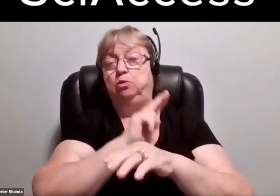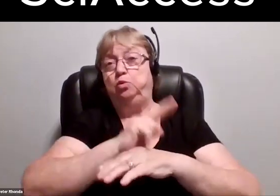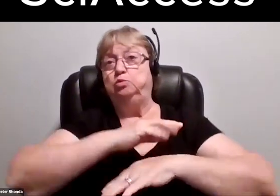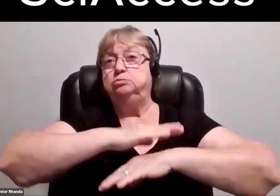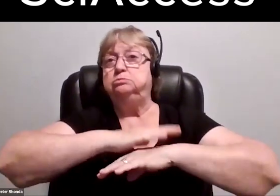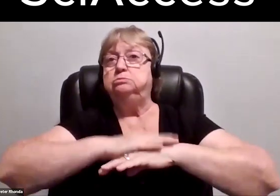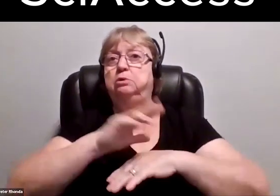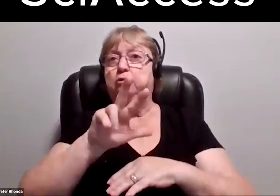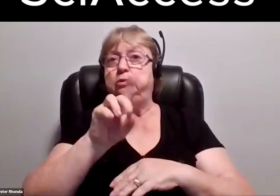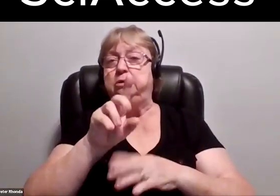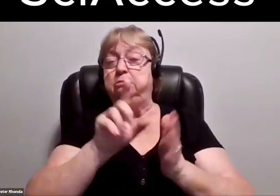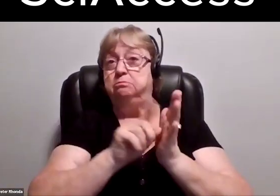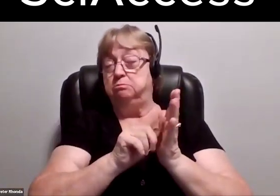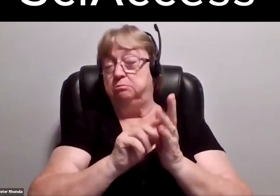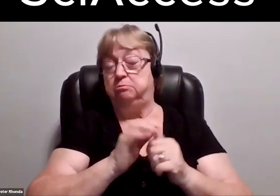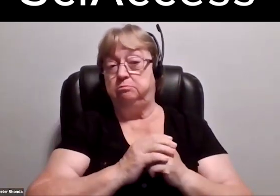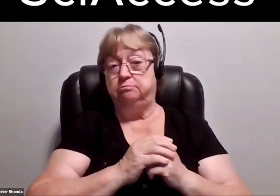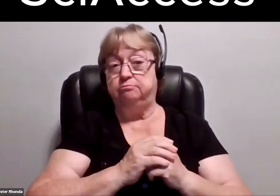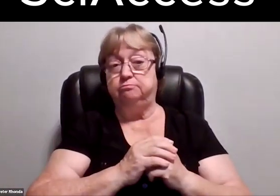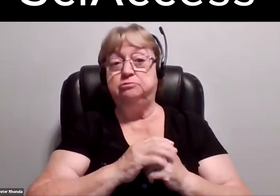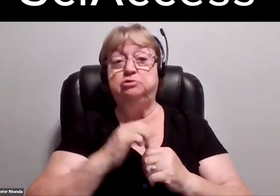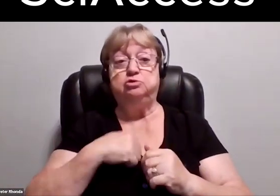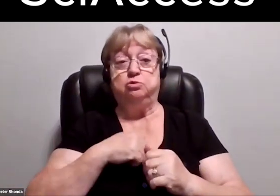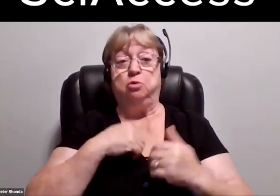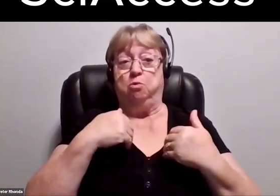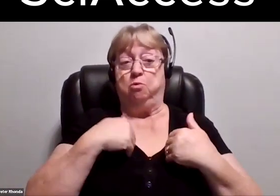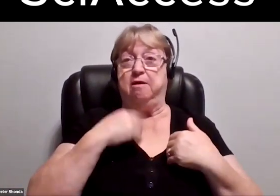We have developed a set of special braille instructions